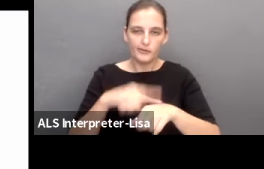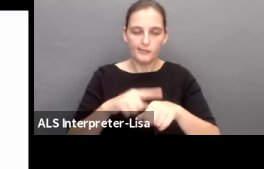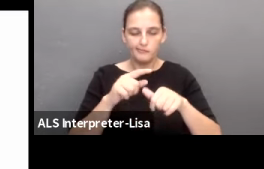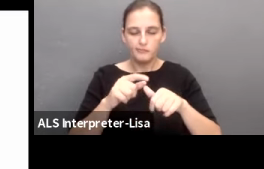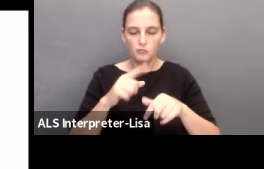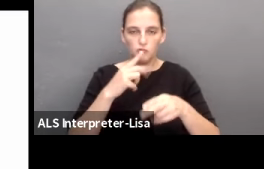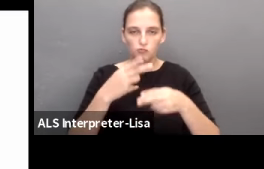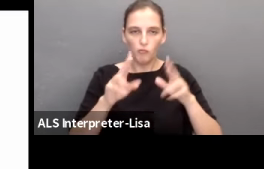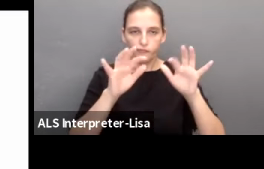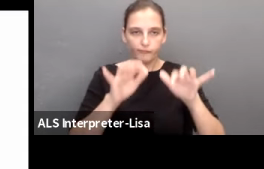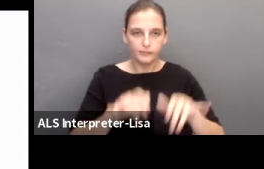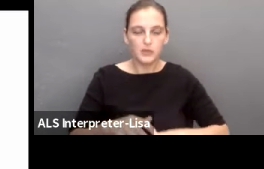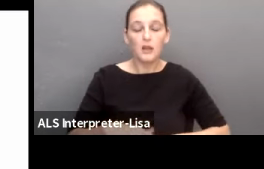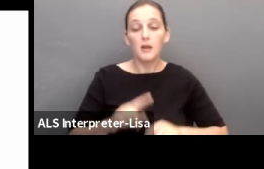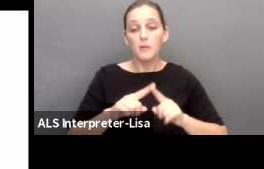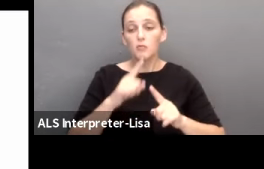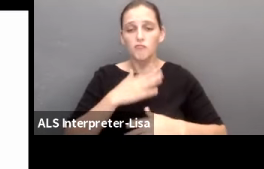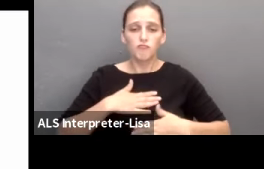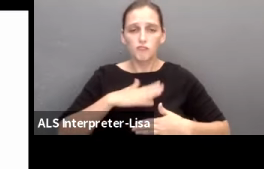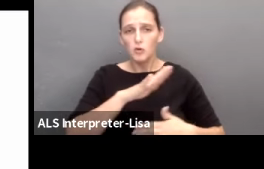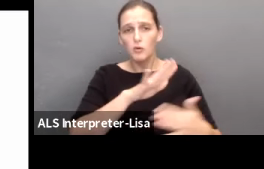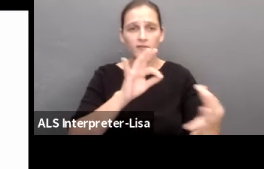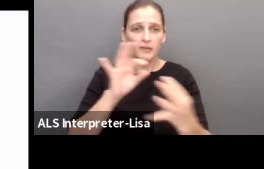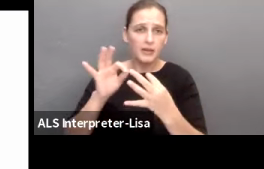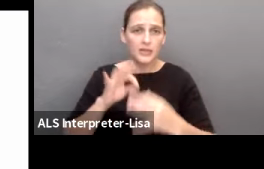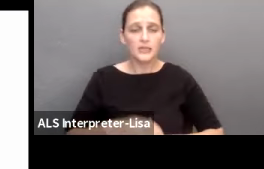but we would appreciate any feedback, you can give us, and